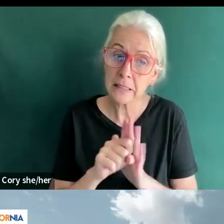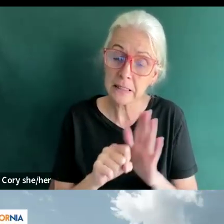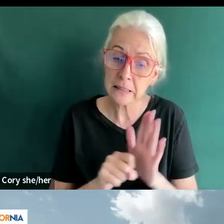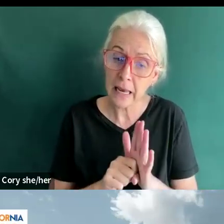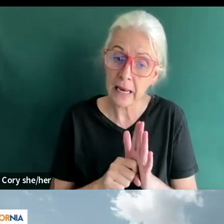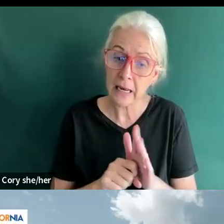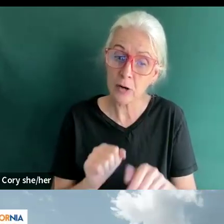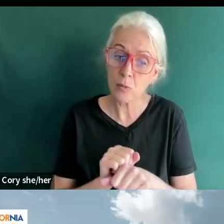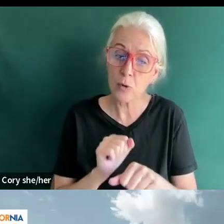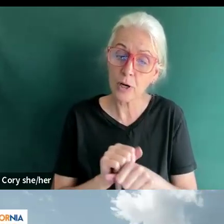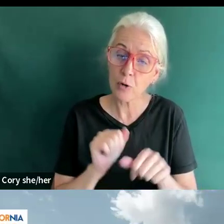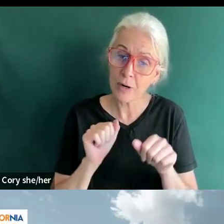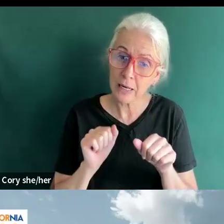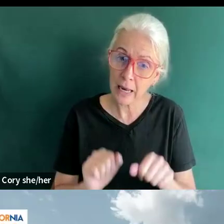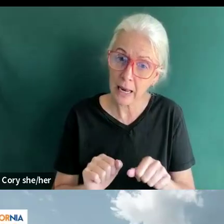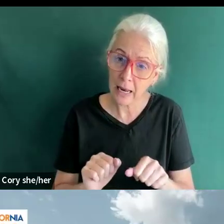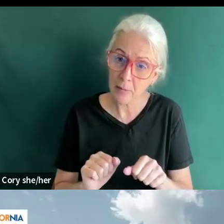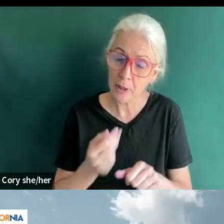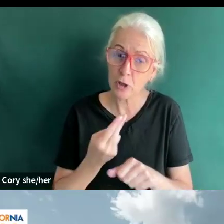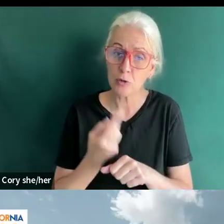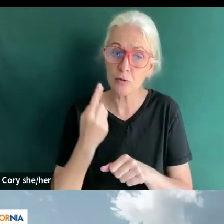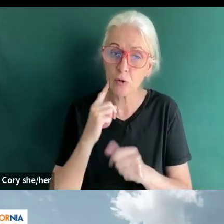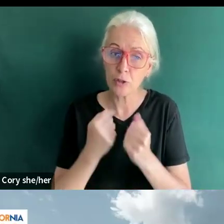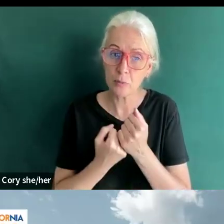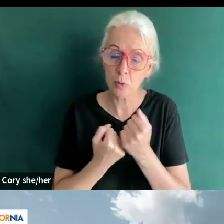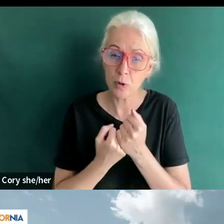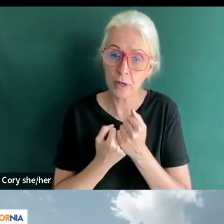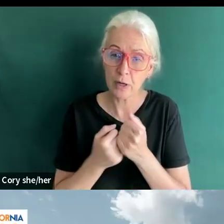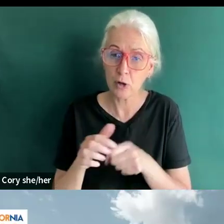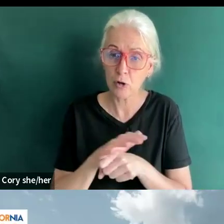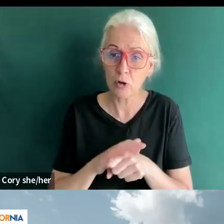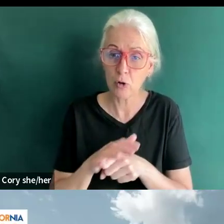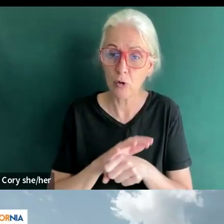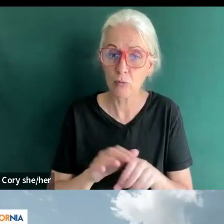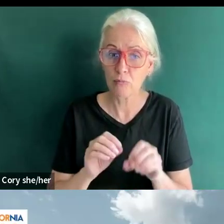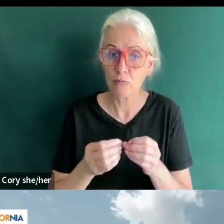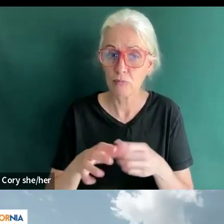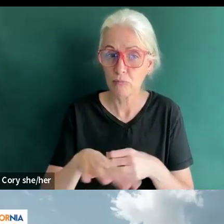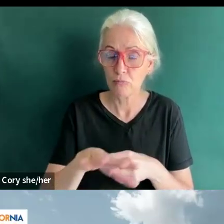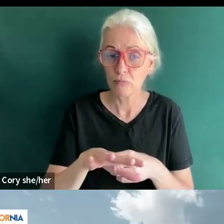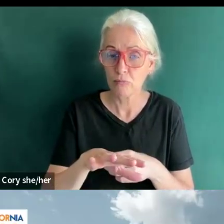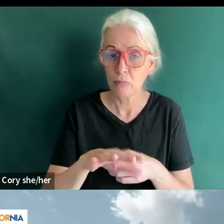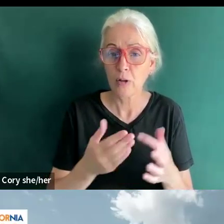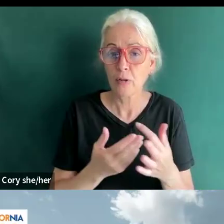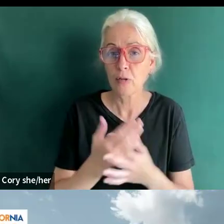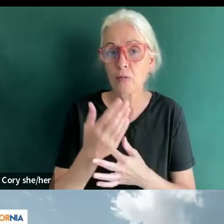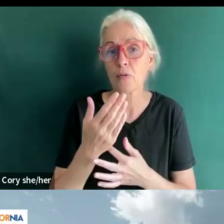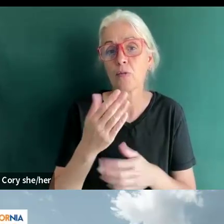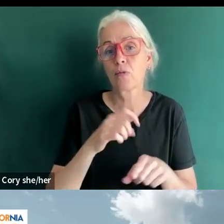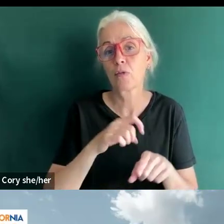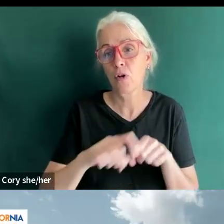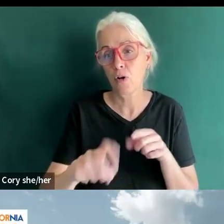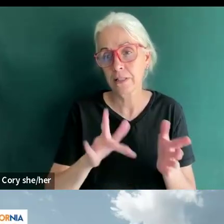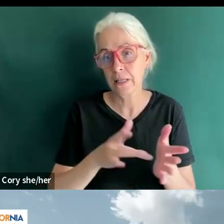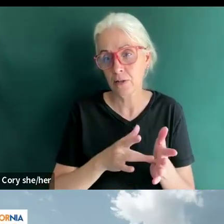or can be leveraged to support local entities, through the call center, etc.?